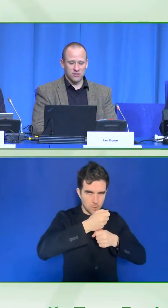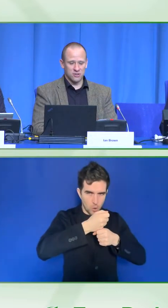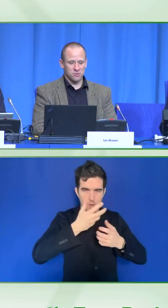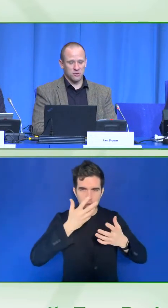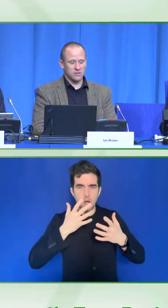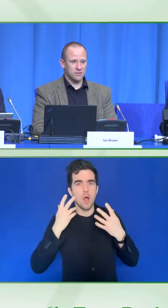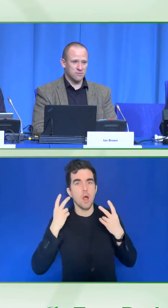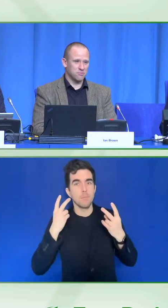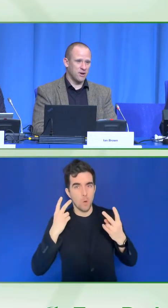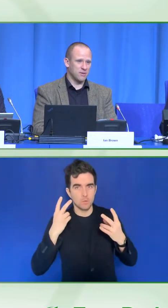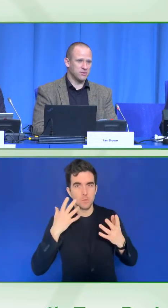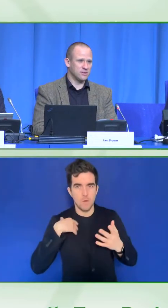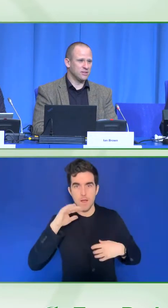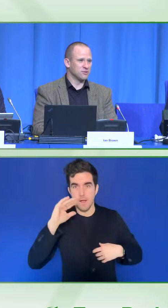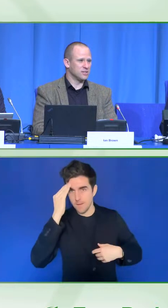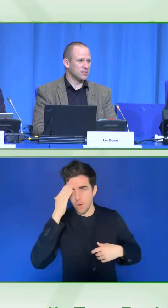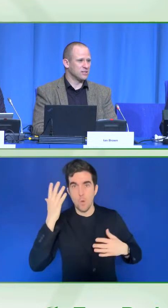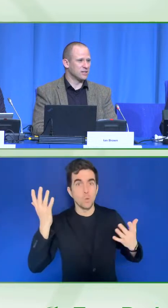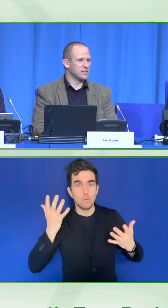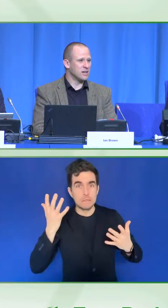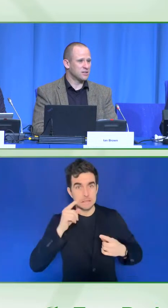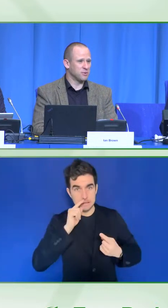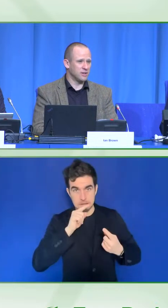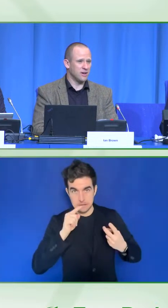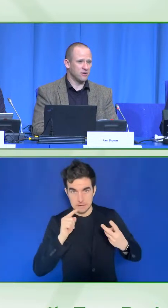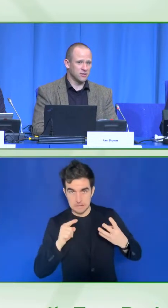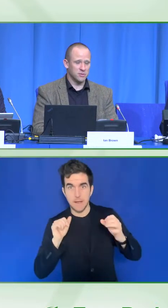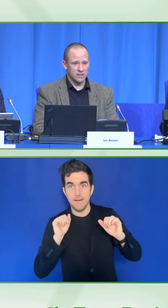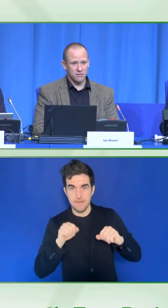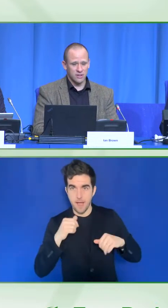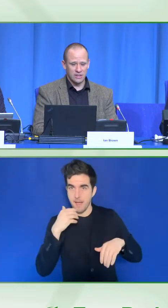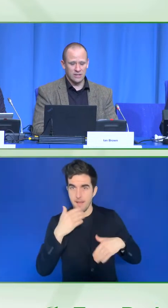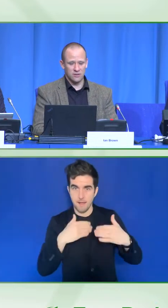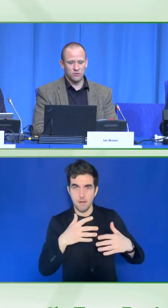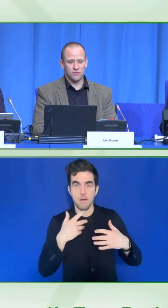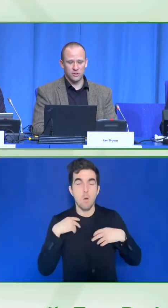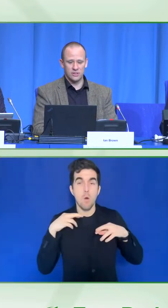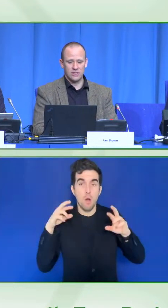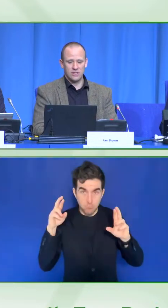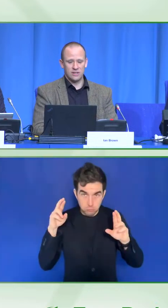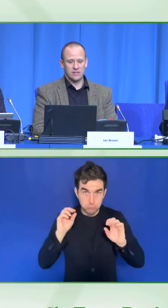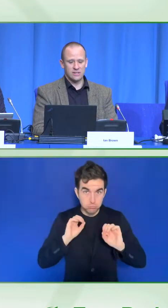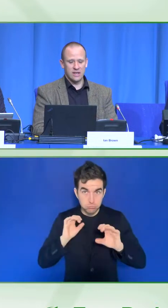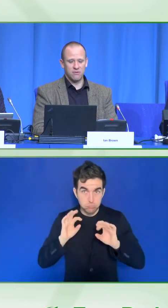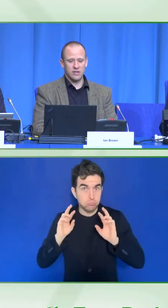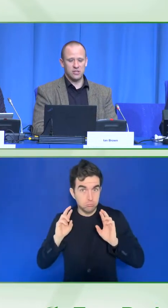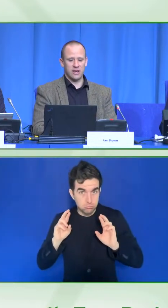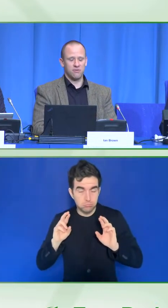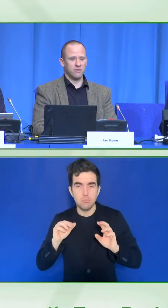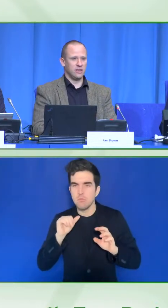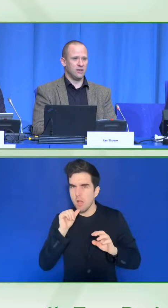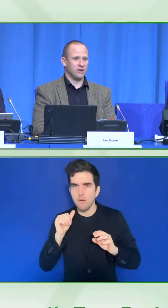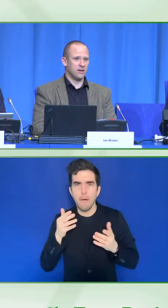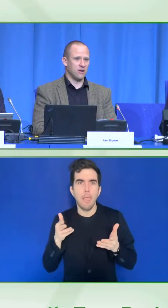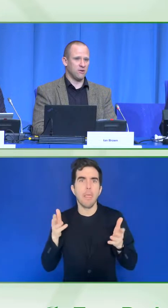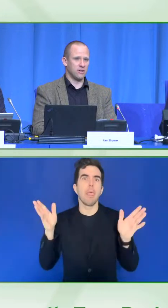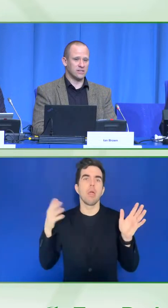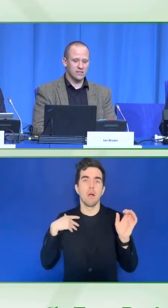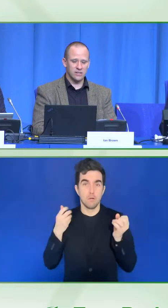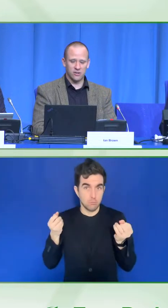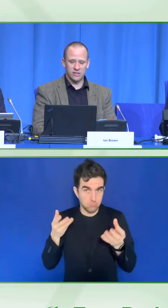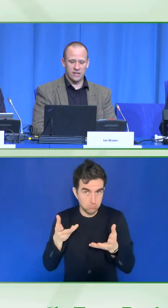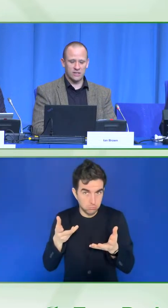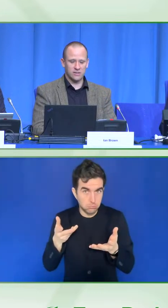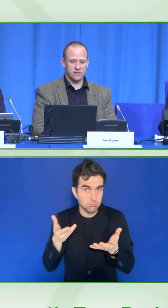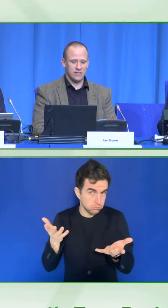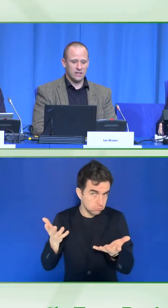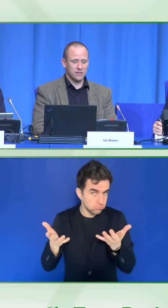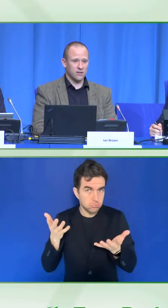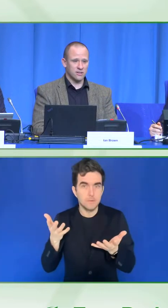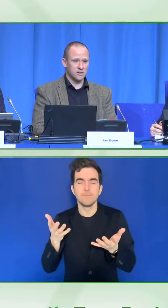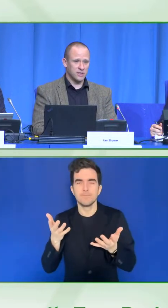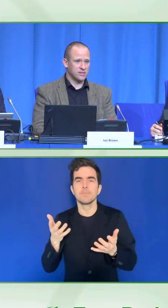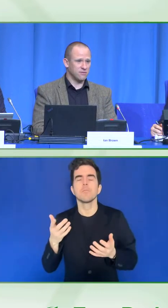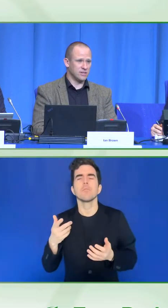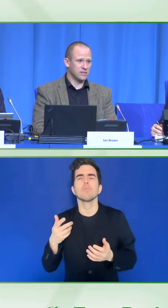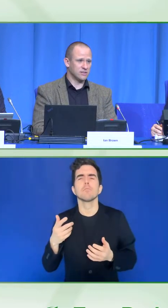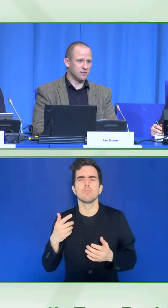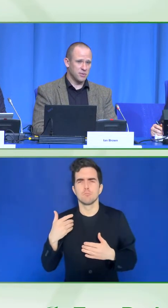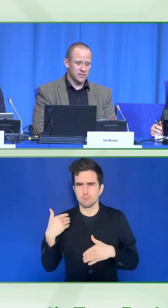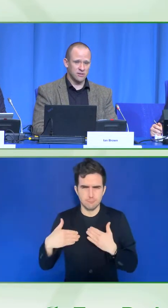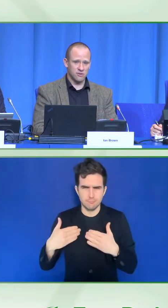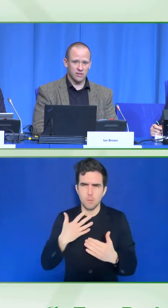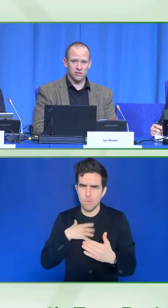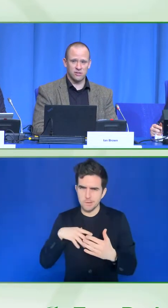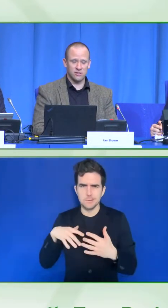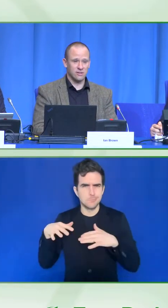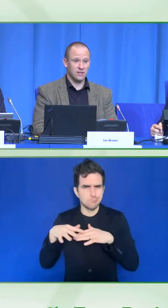In this endeavour, we place importance on changing the system so that any solutions